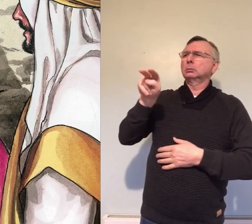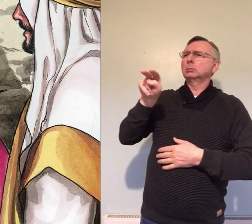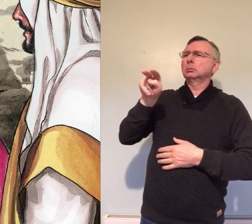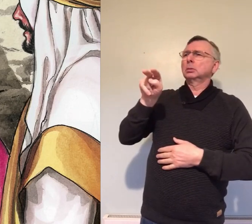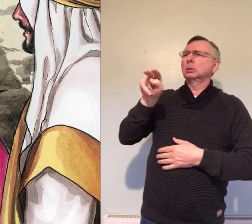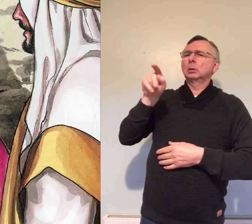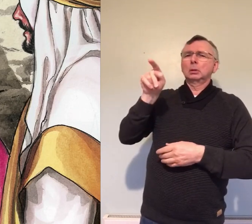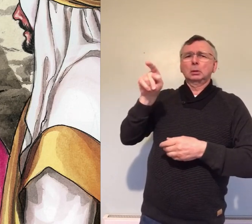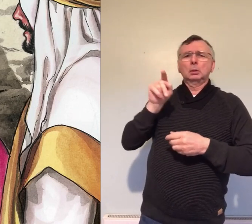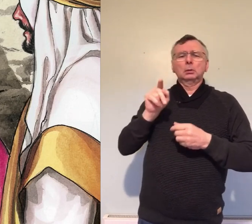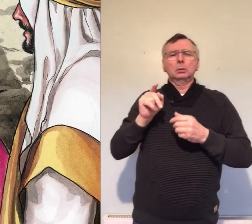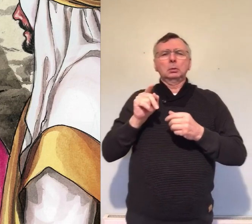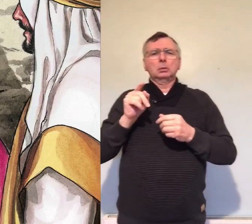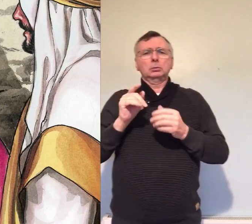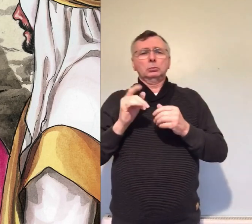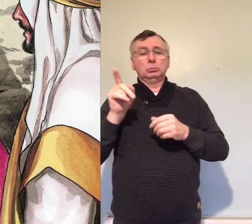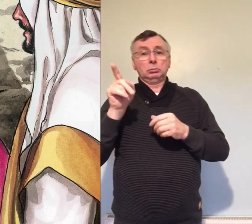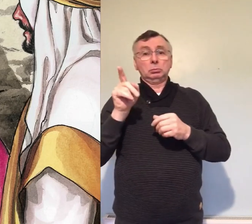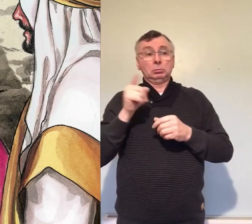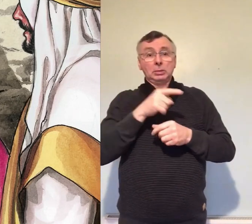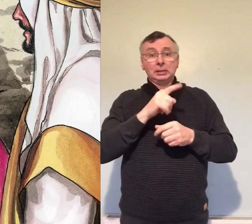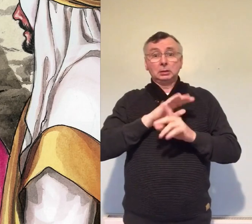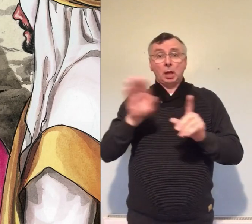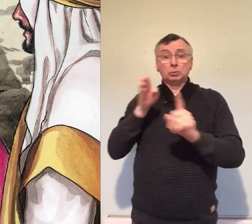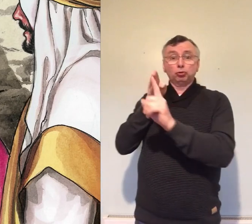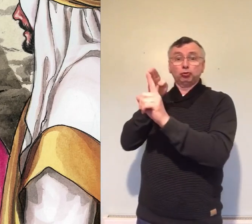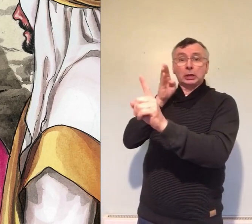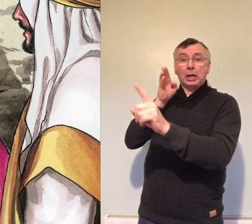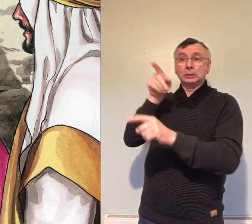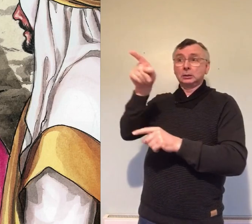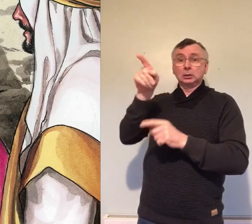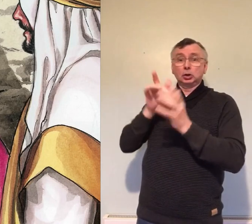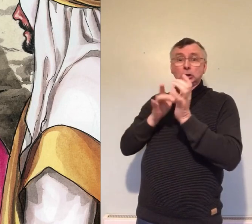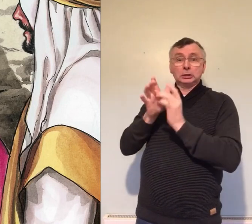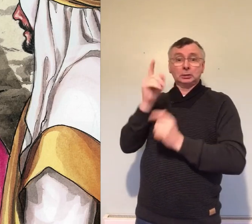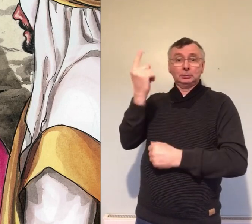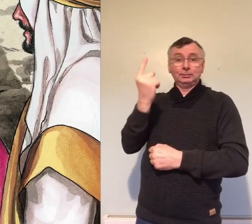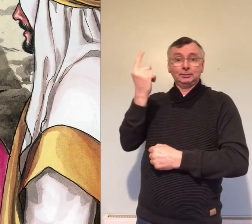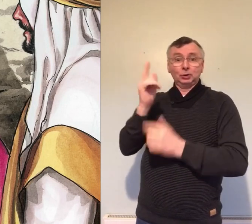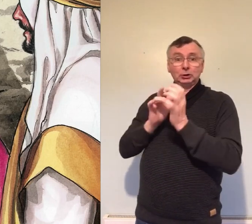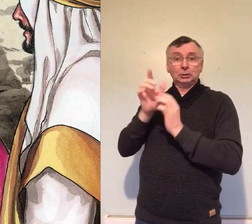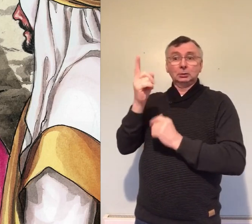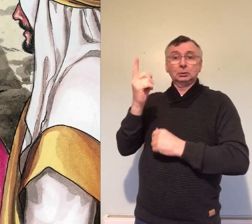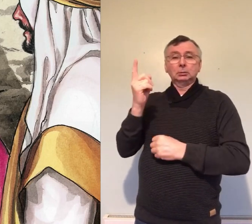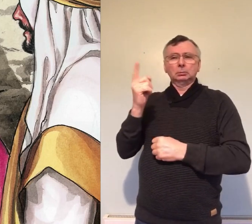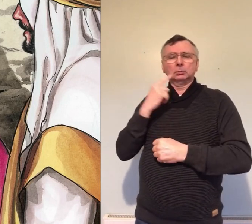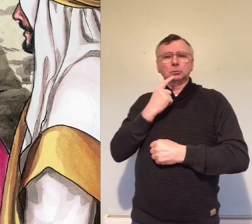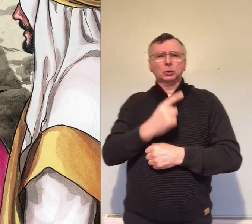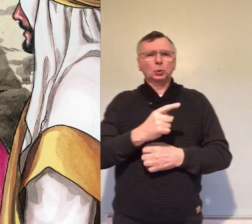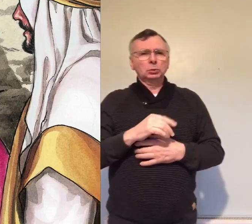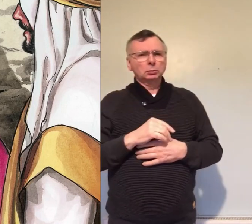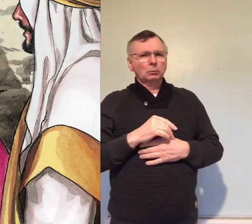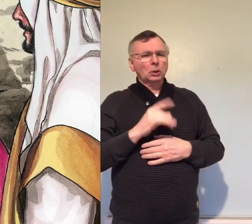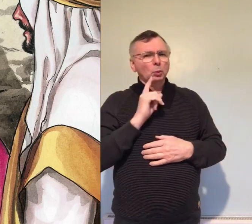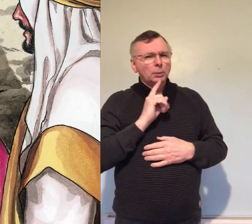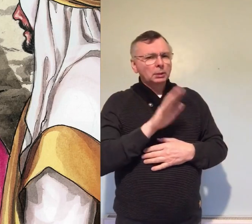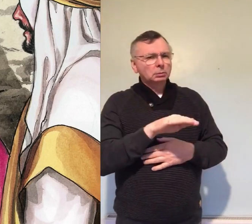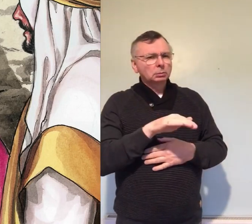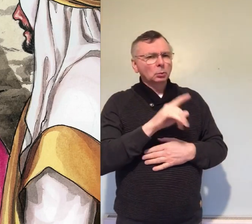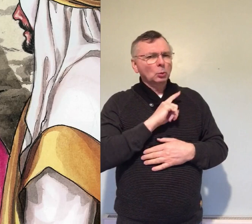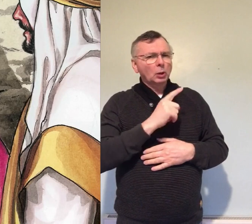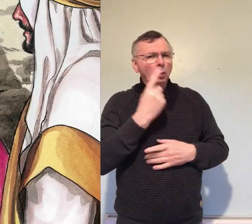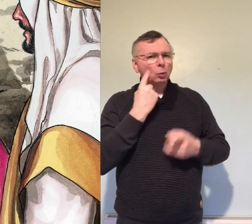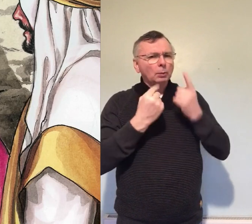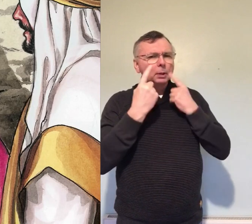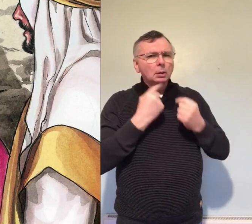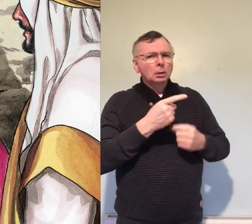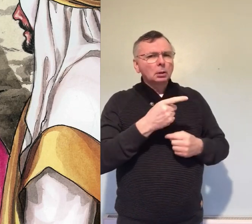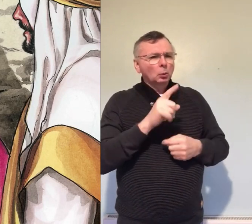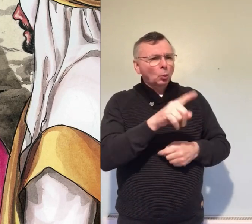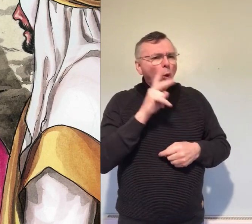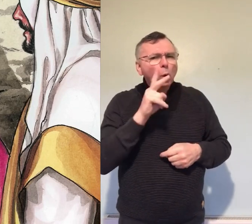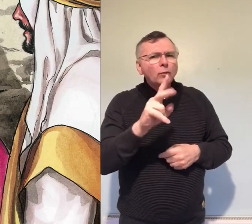it was Jesus she didn't recognize him and Jesus said to her why are you weeping what